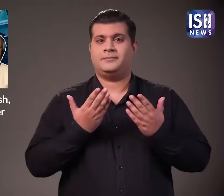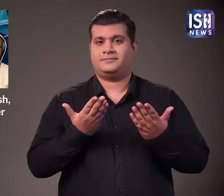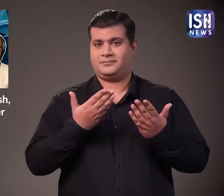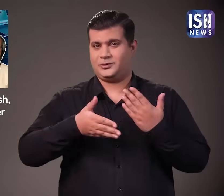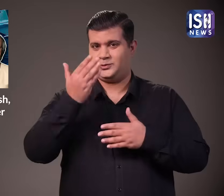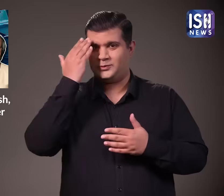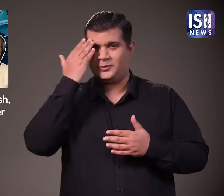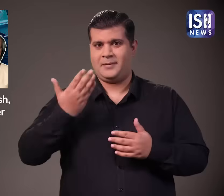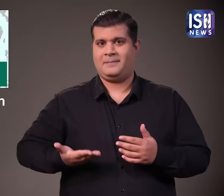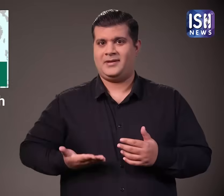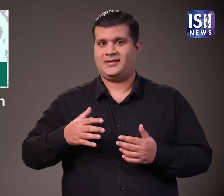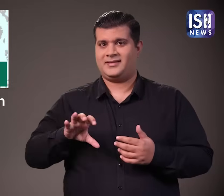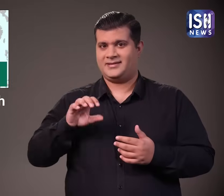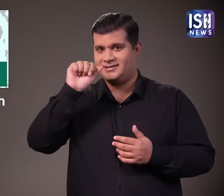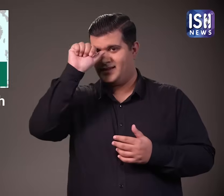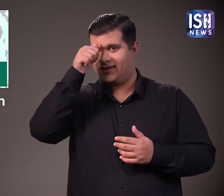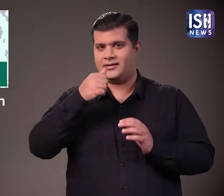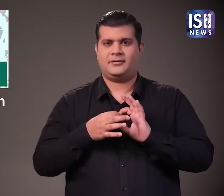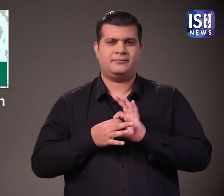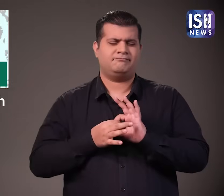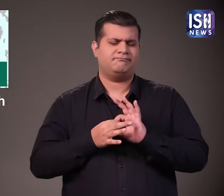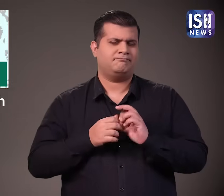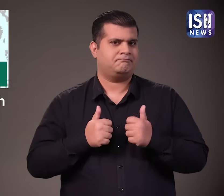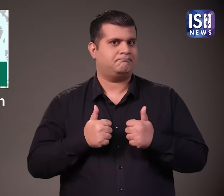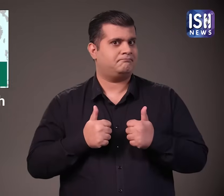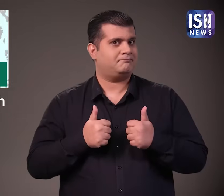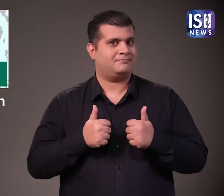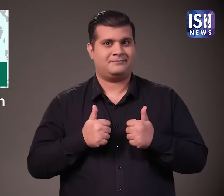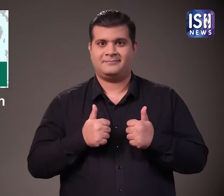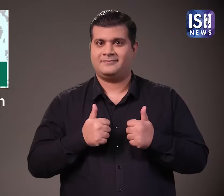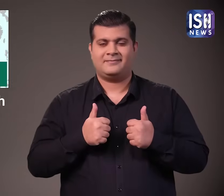We all know that Bangladesh and India had a strong relationship.